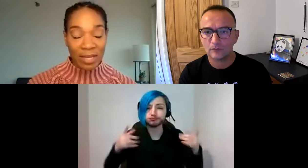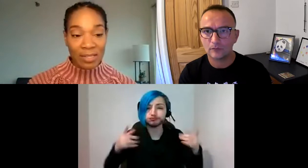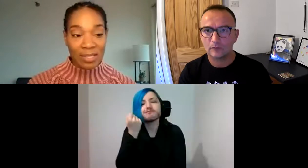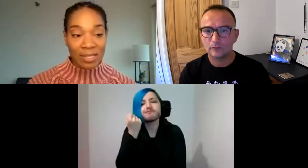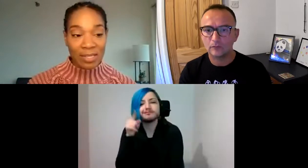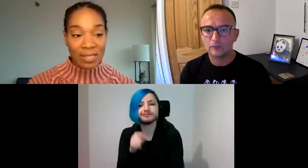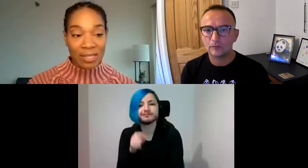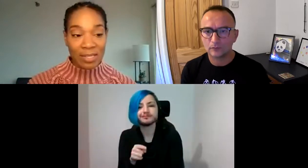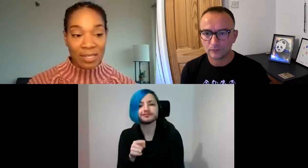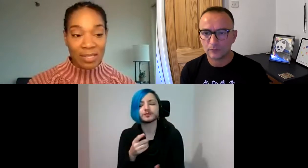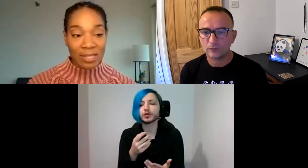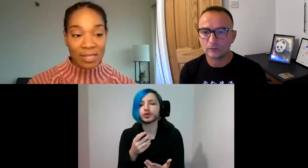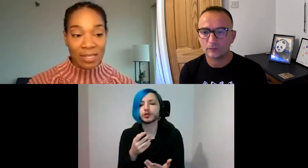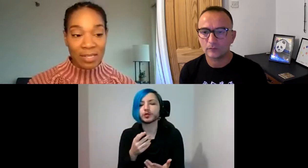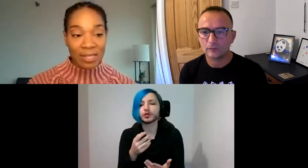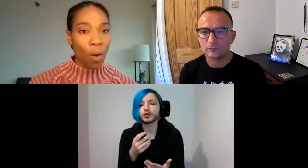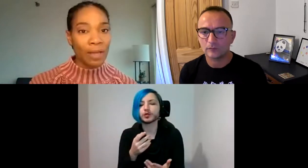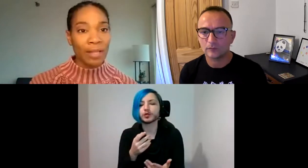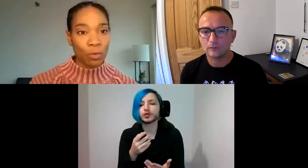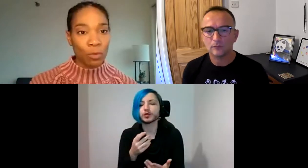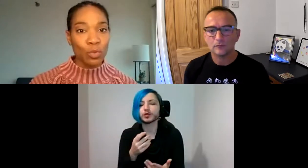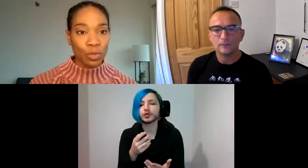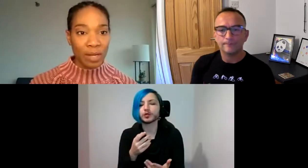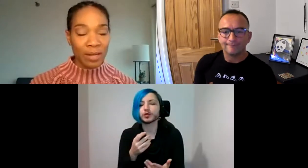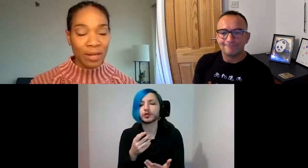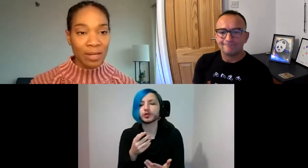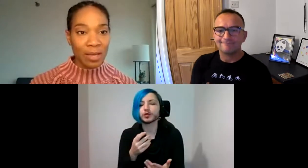and change and be aware of that, it's not a staple,